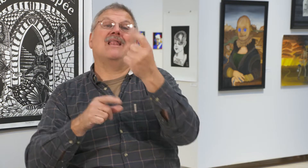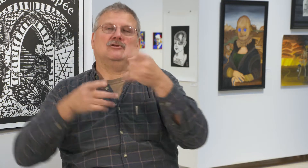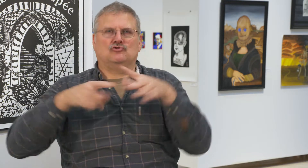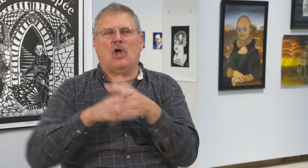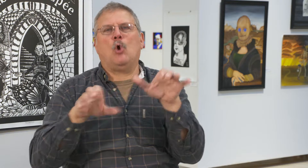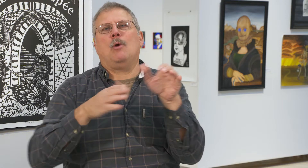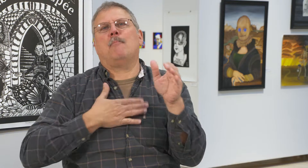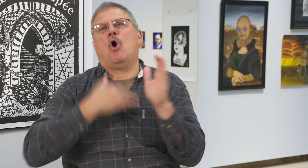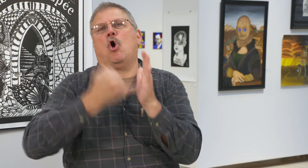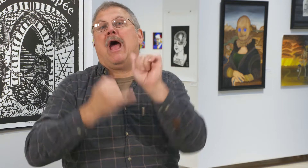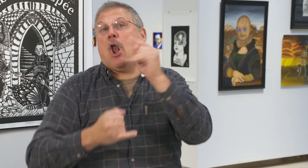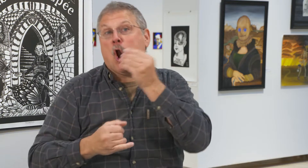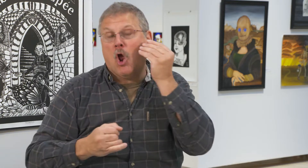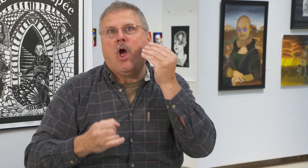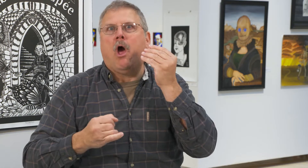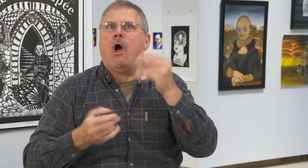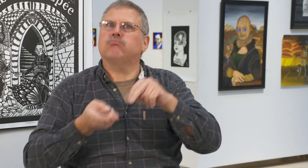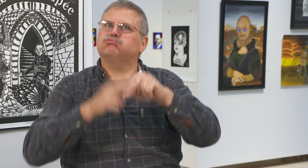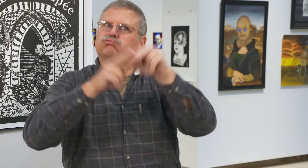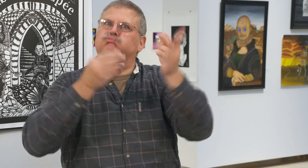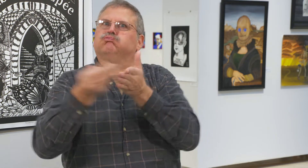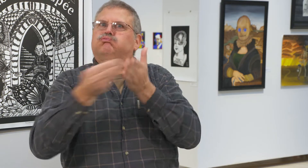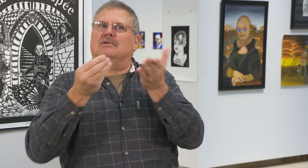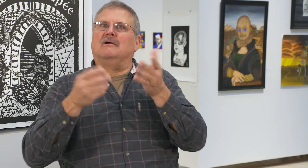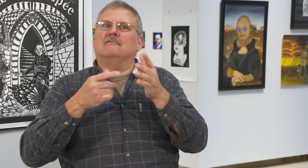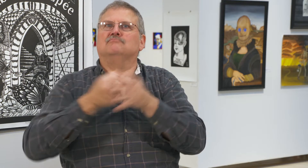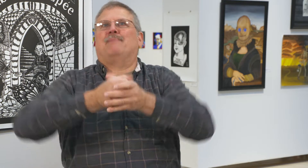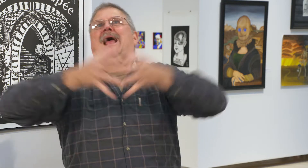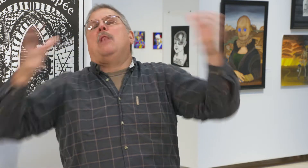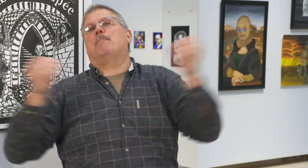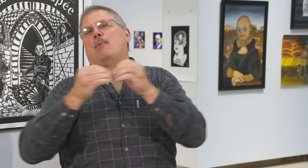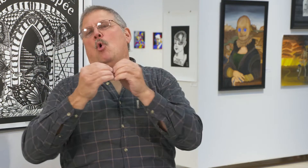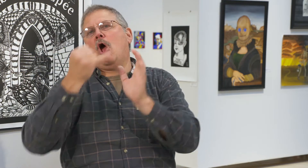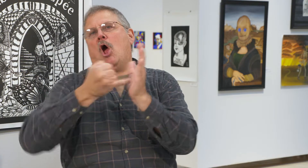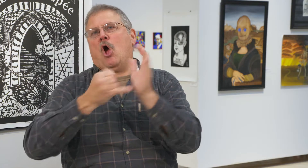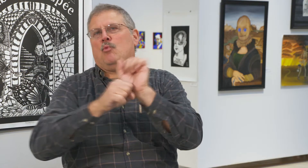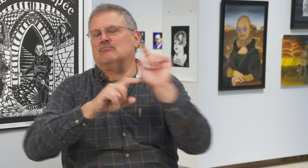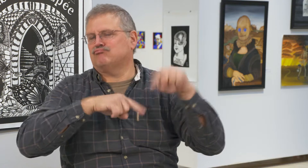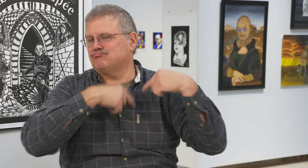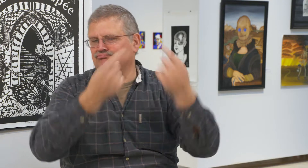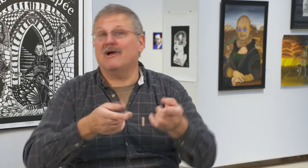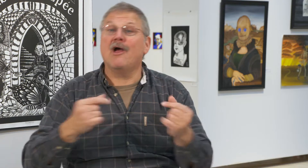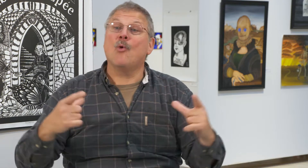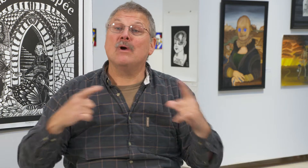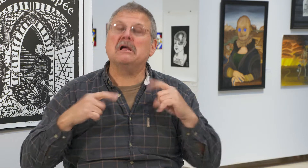So in 2011 I started doing my art at home. Sales increased and the business really took off ever since.